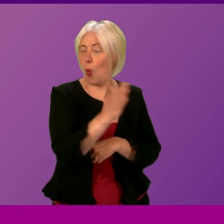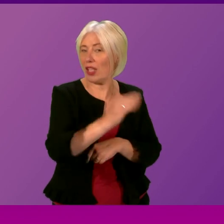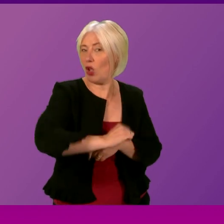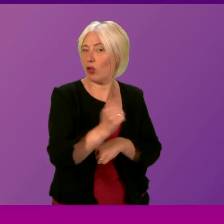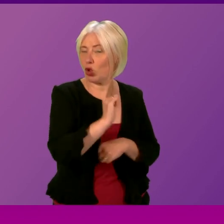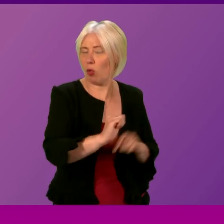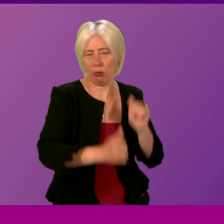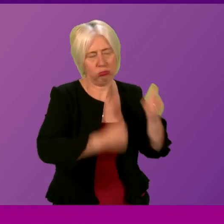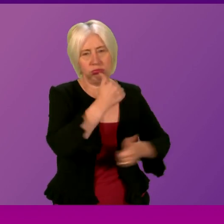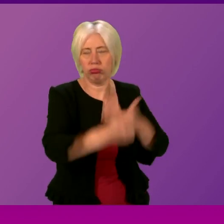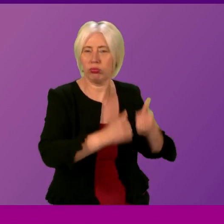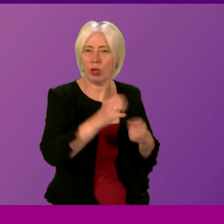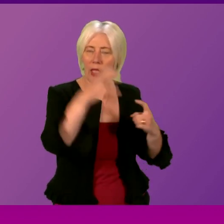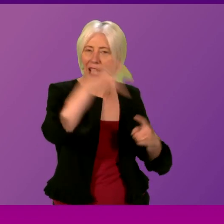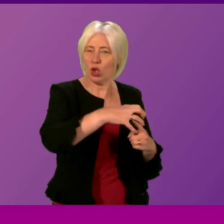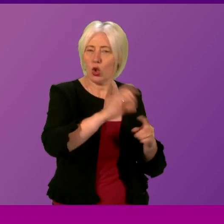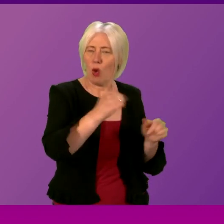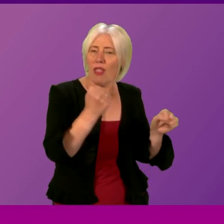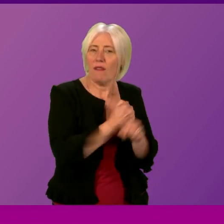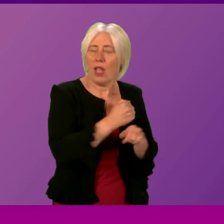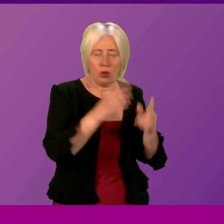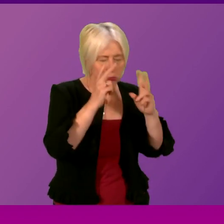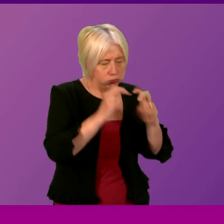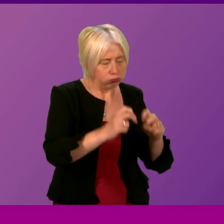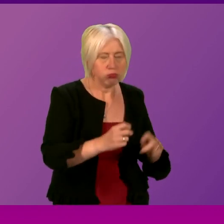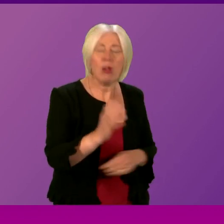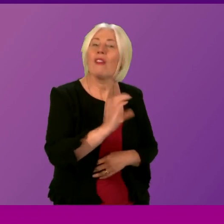the Beatson Institute has been life changing for many. What can the Deputy First Minister